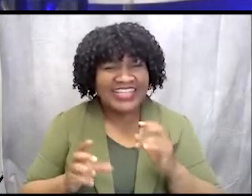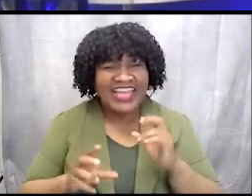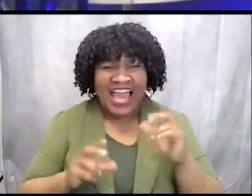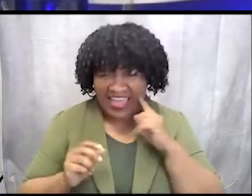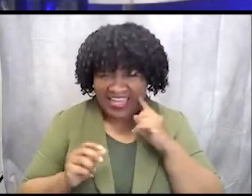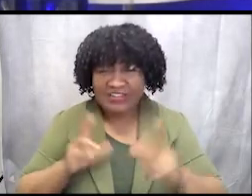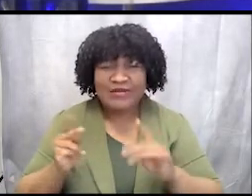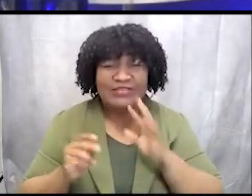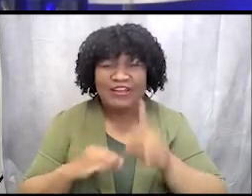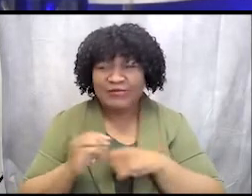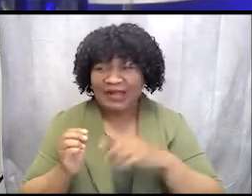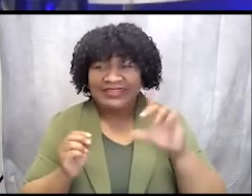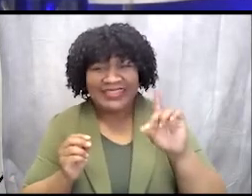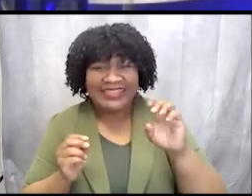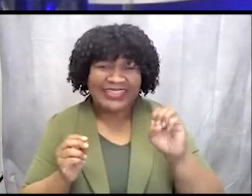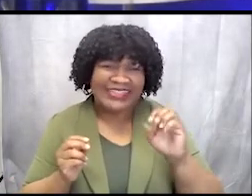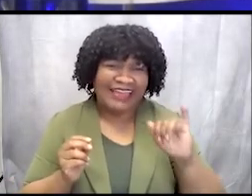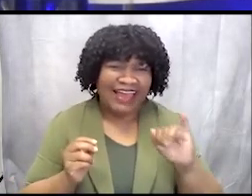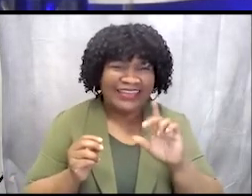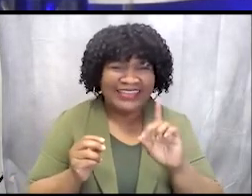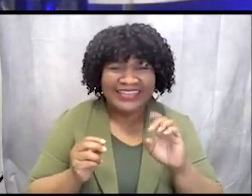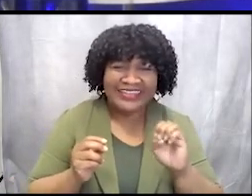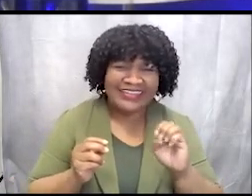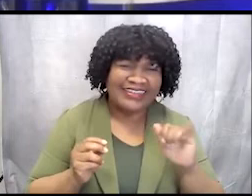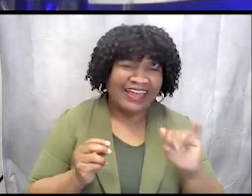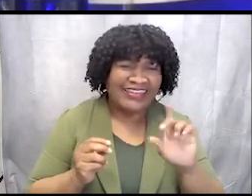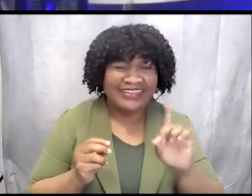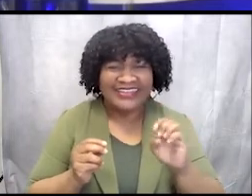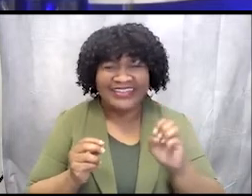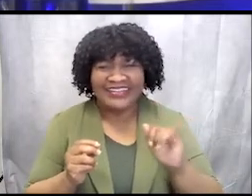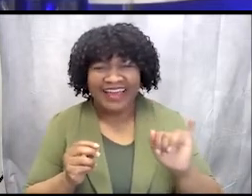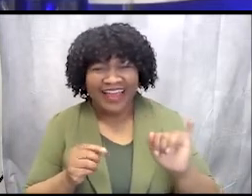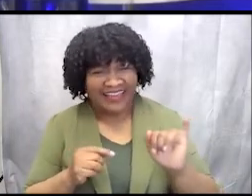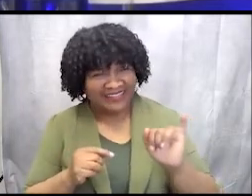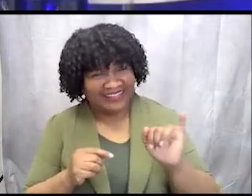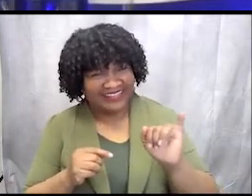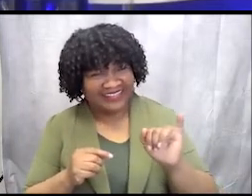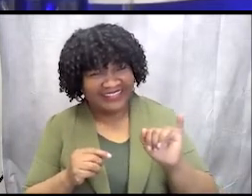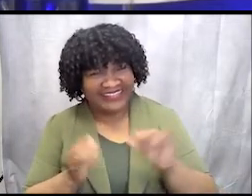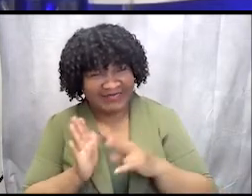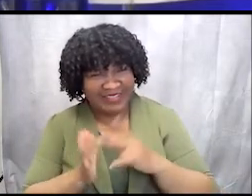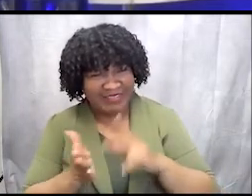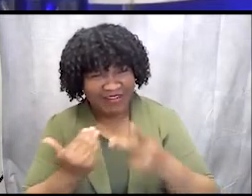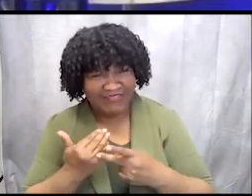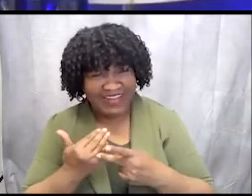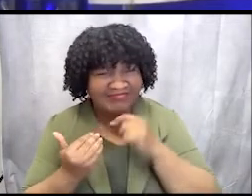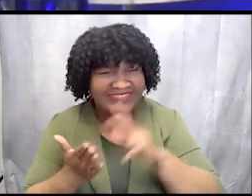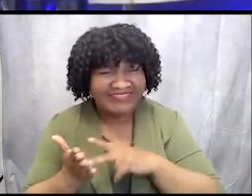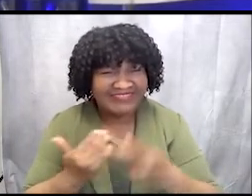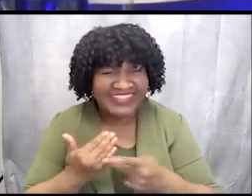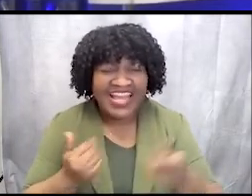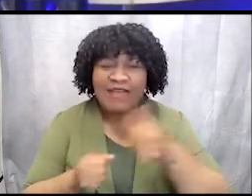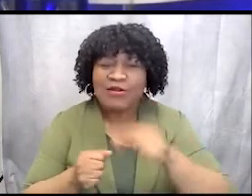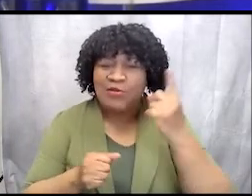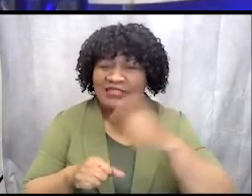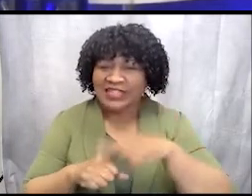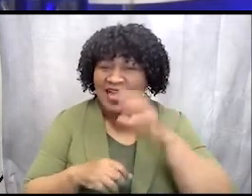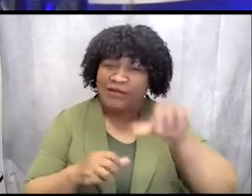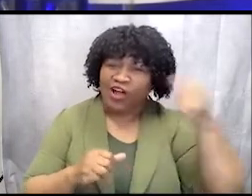I hear people talk about, they say, DEI, DEI, as if it's a program. (chuckling) In fact, I had a superintendent say to me,